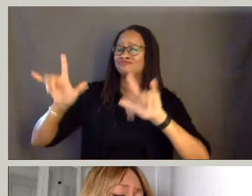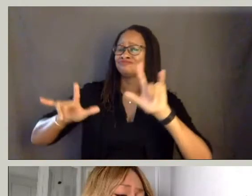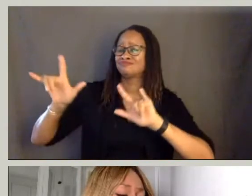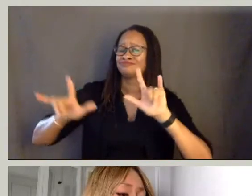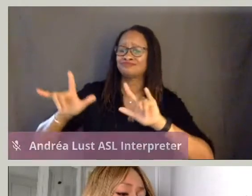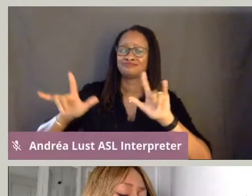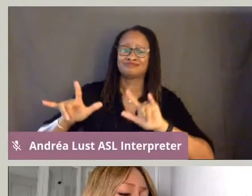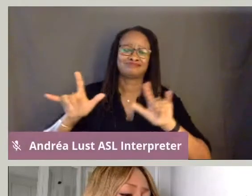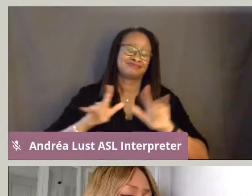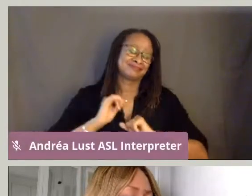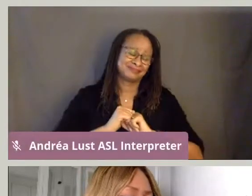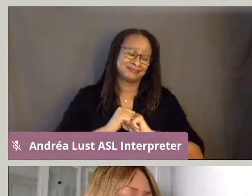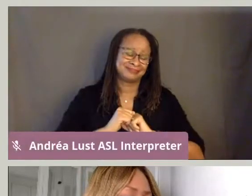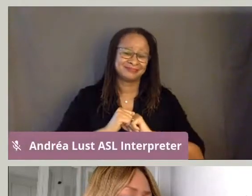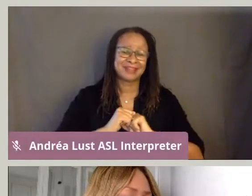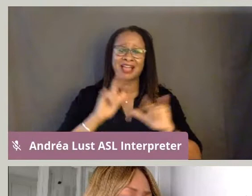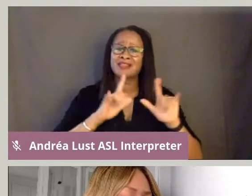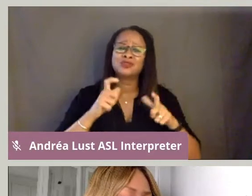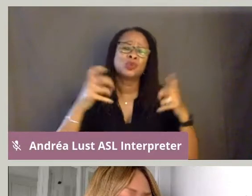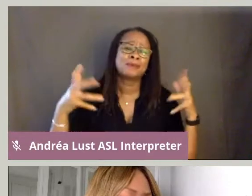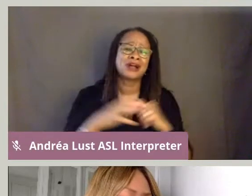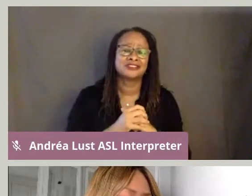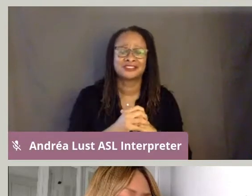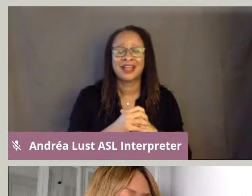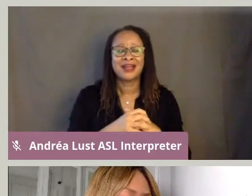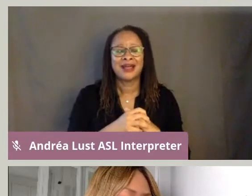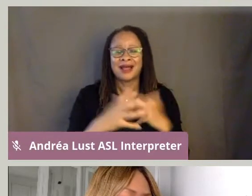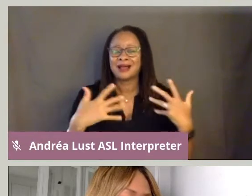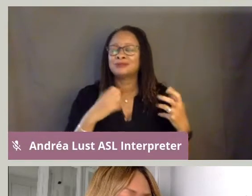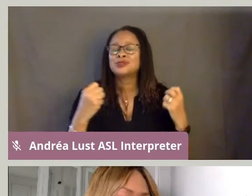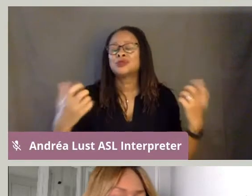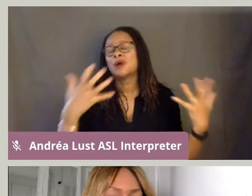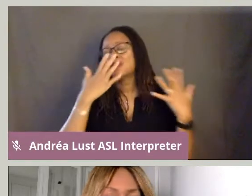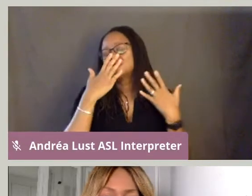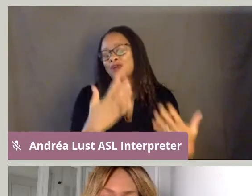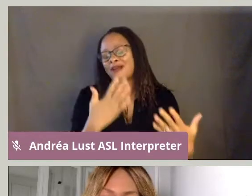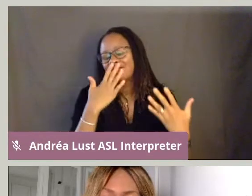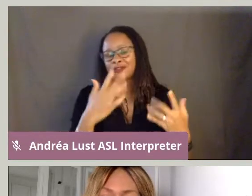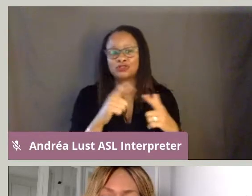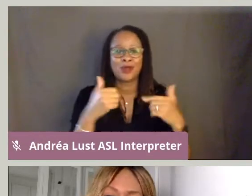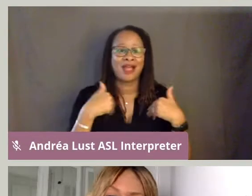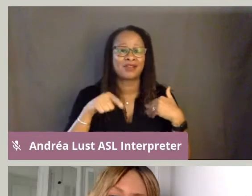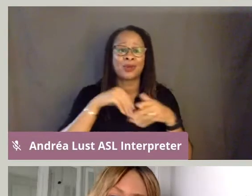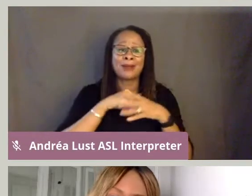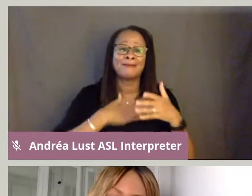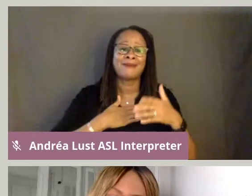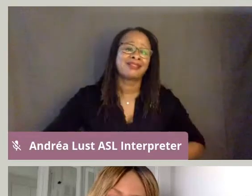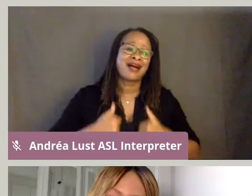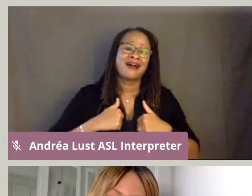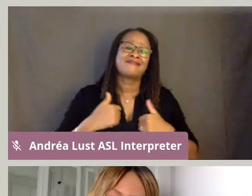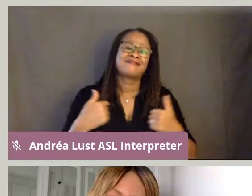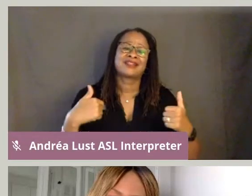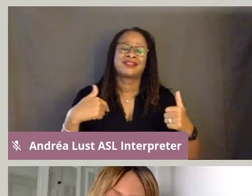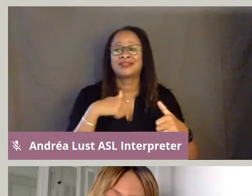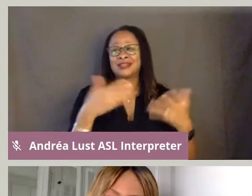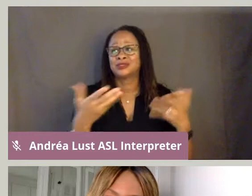Can I just tell you how grateful I am to have you in my life? This work that we've been doing together